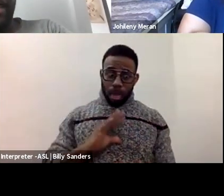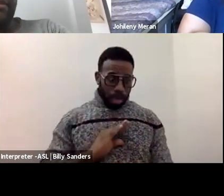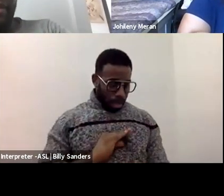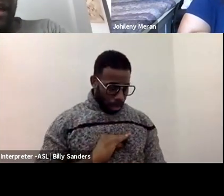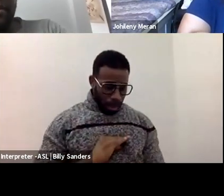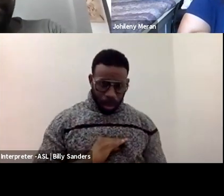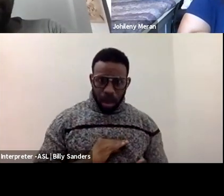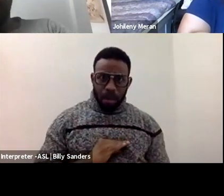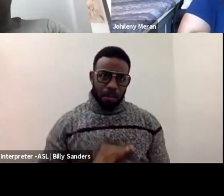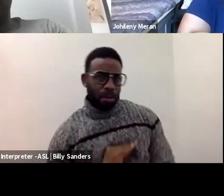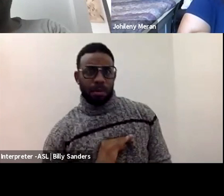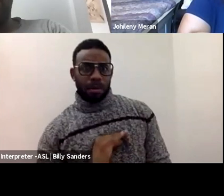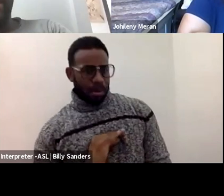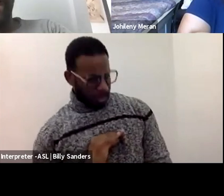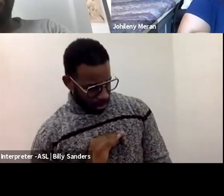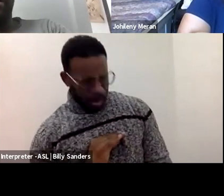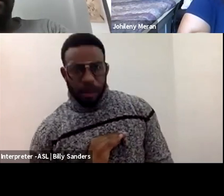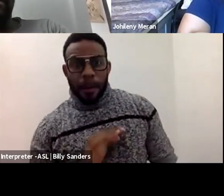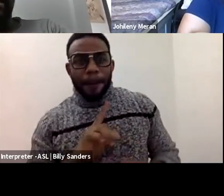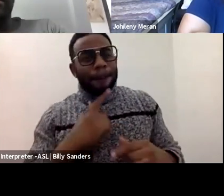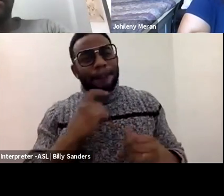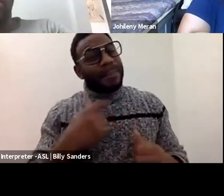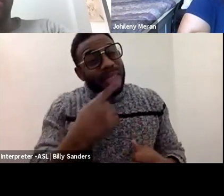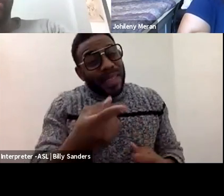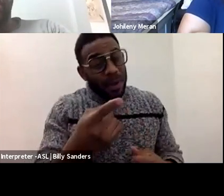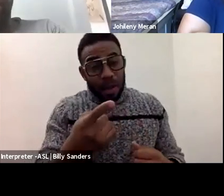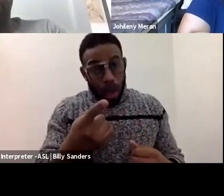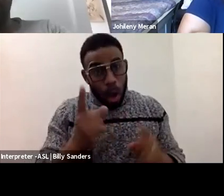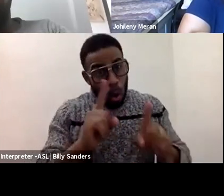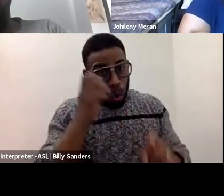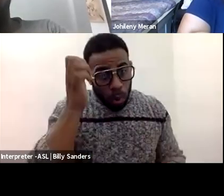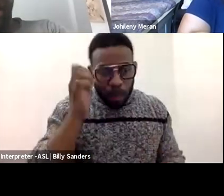bottom of the bottom when I would argue that going to Europe that's in the people in Europe,